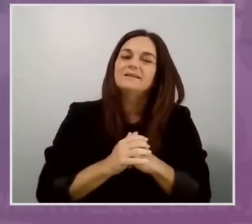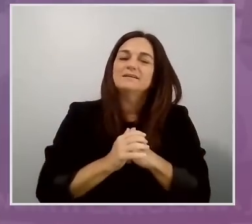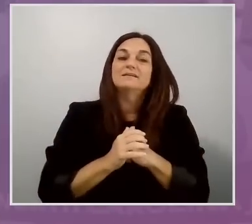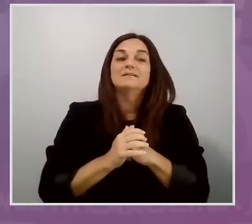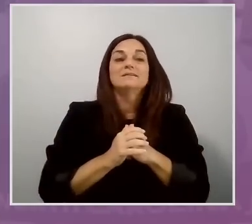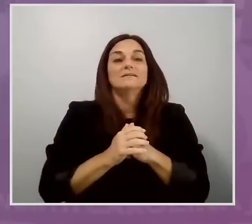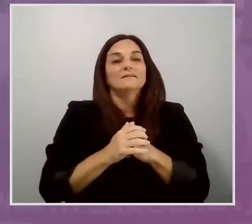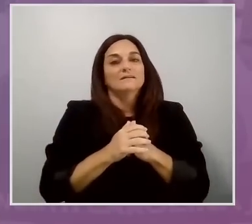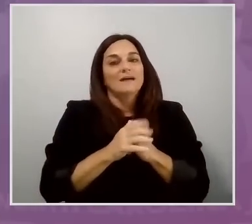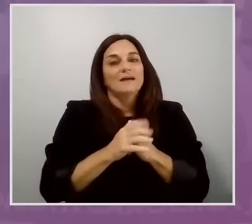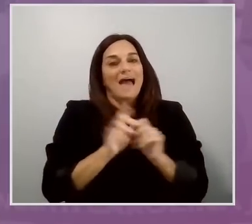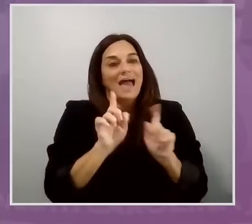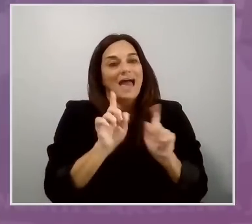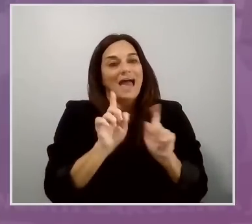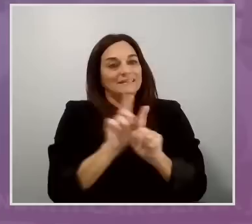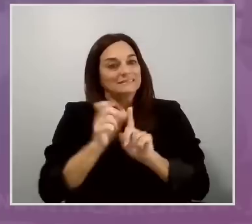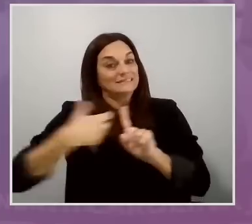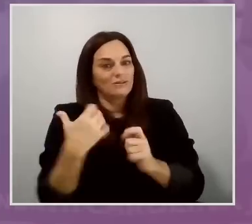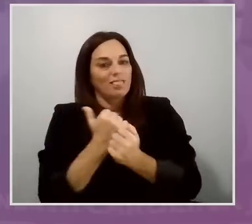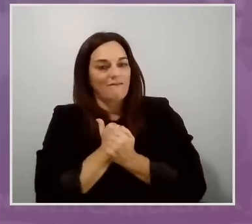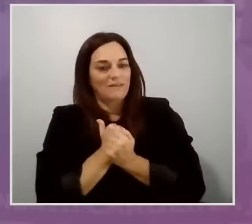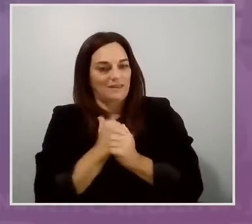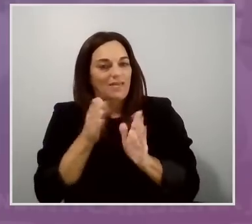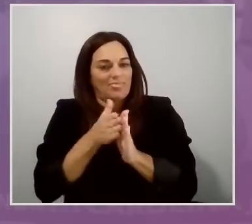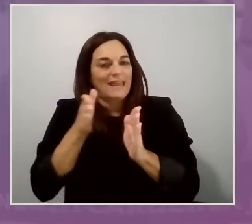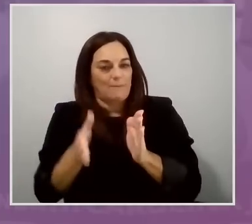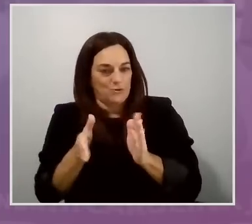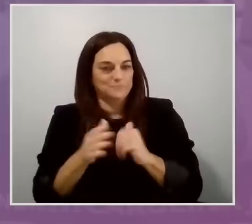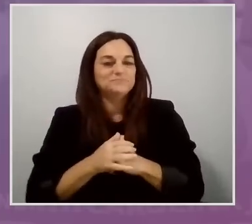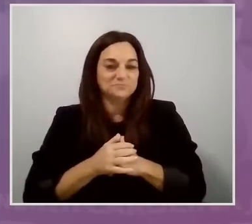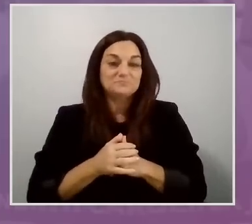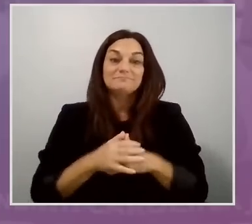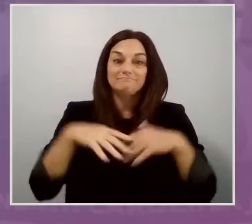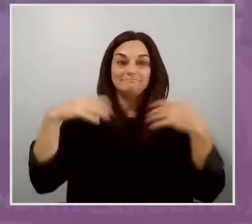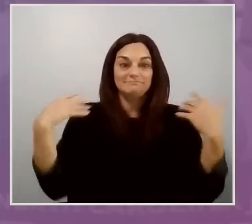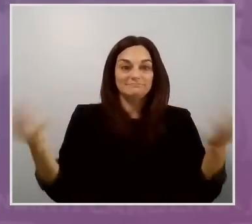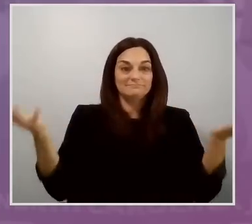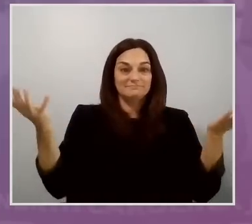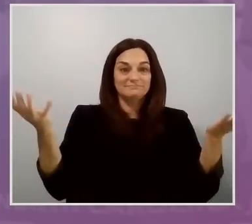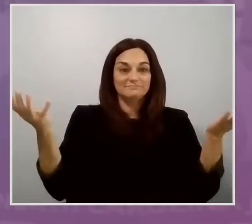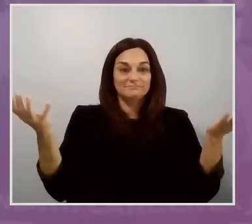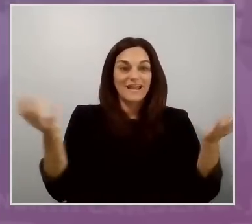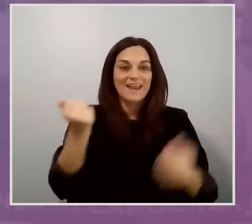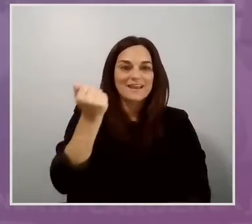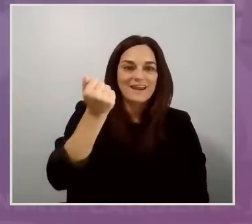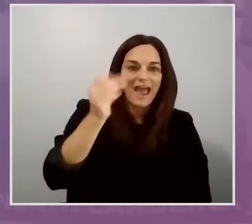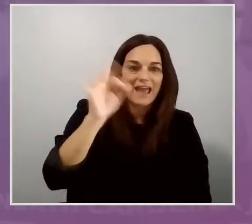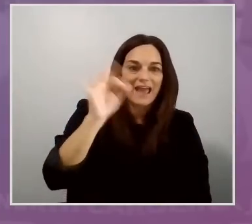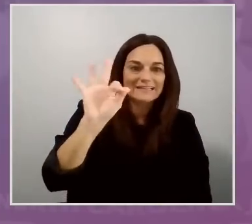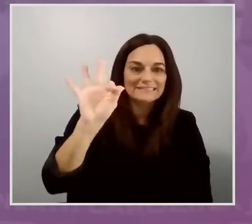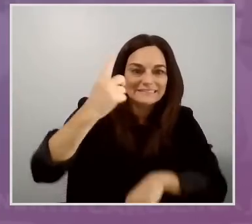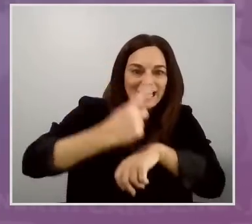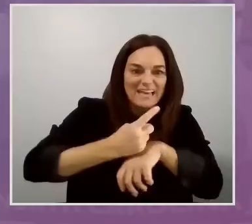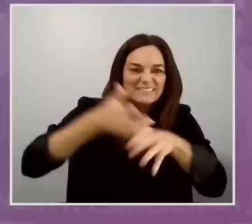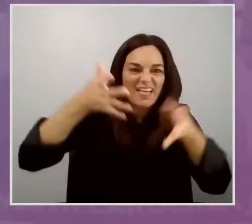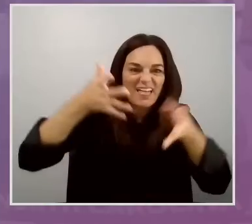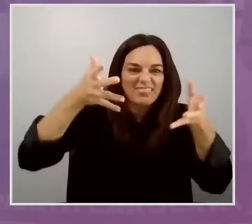CDC GUIDELINES AND BE SAFE. AS AN EXTENSION OF LOVING THY